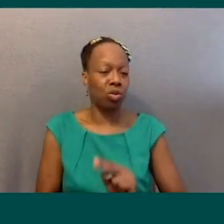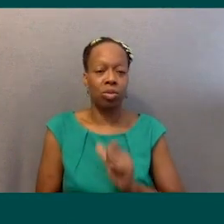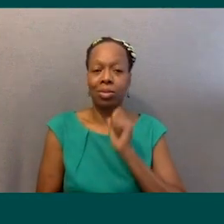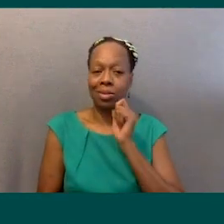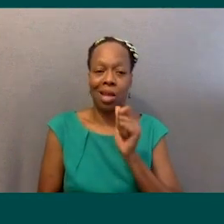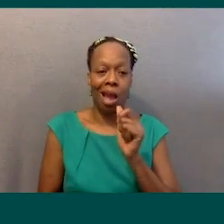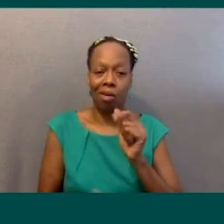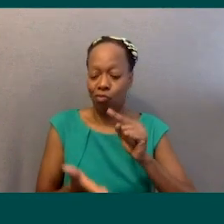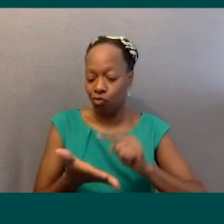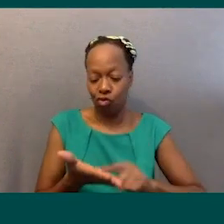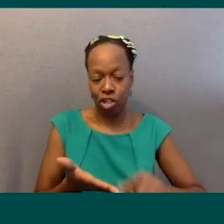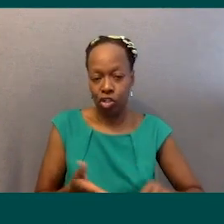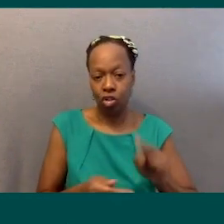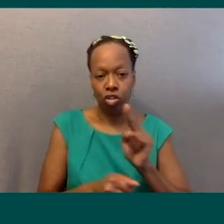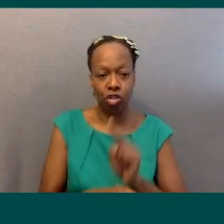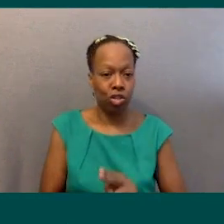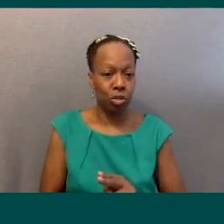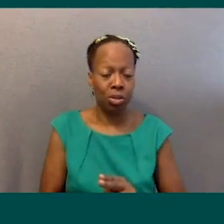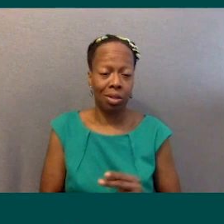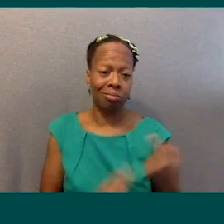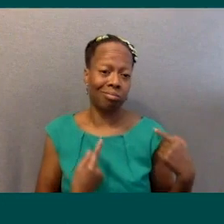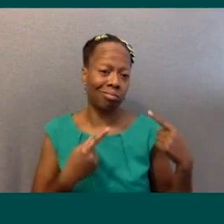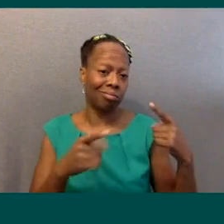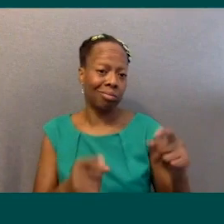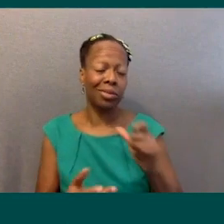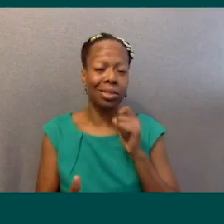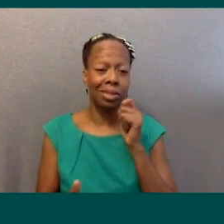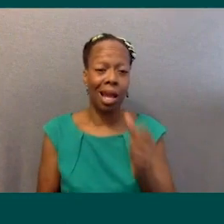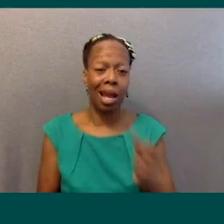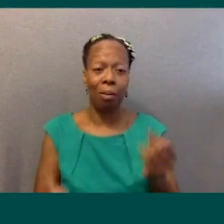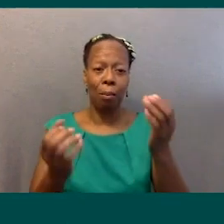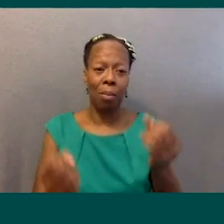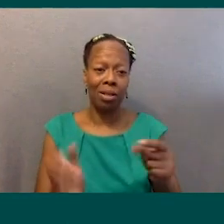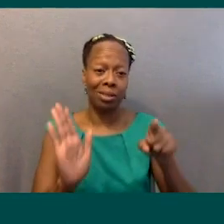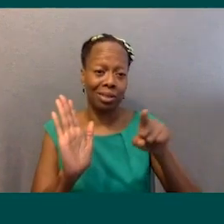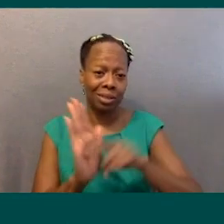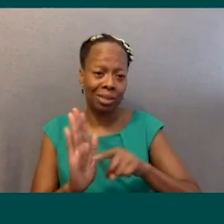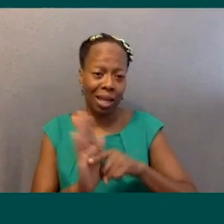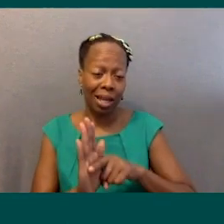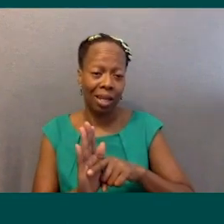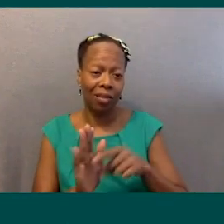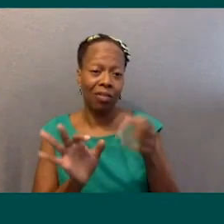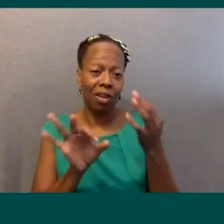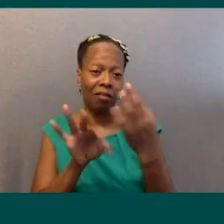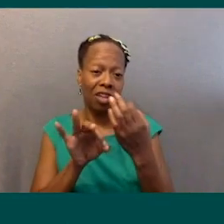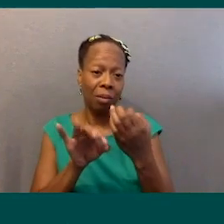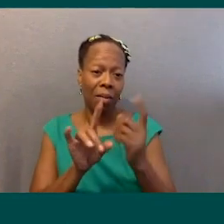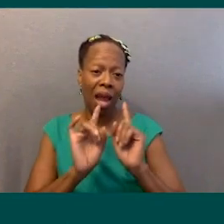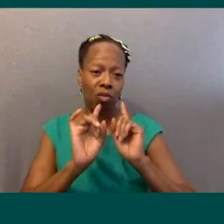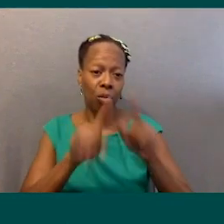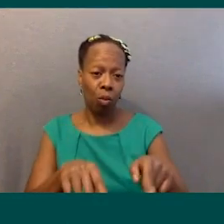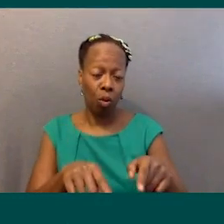has been reported. So in my case, I use older than, around the one year old.